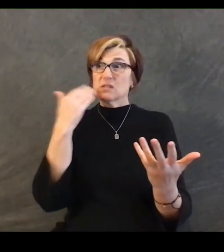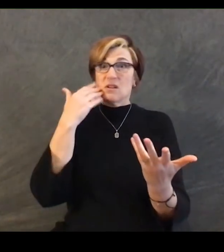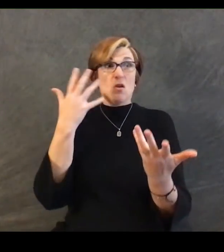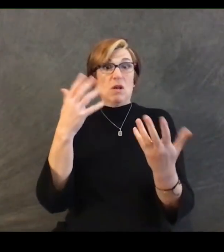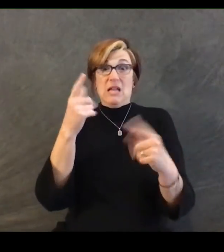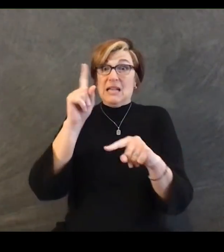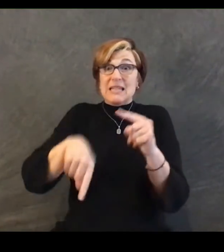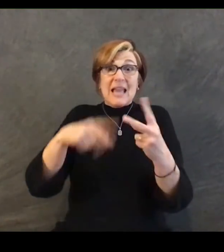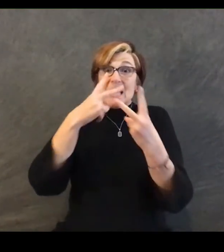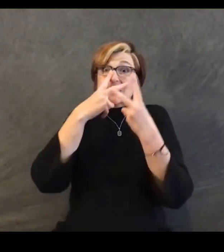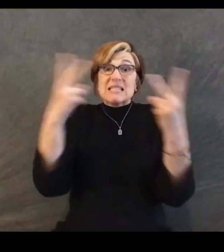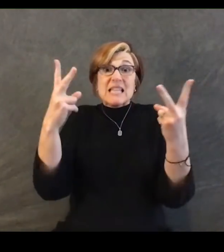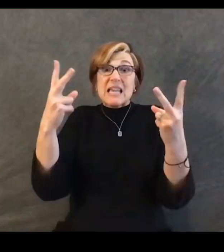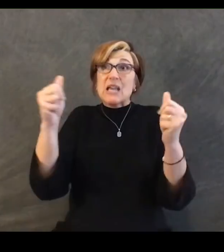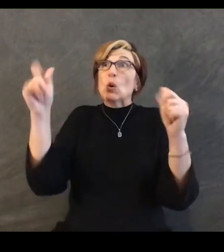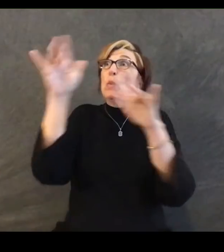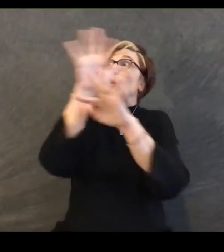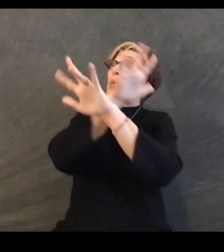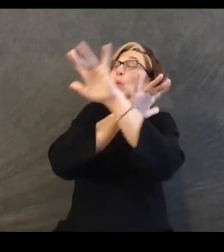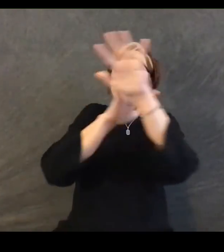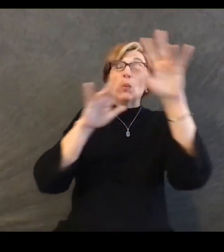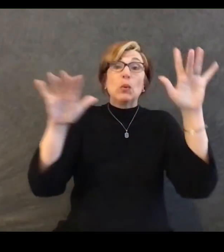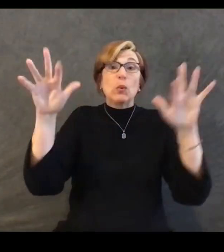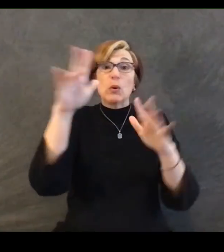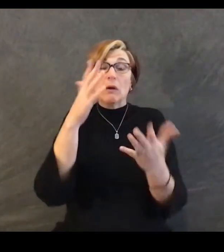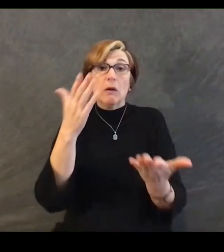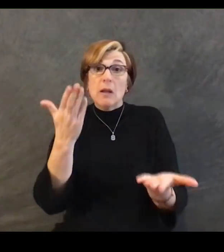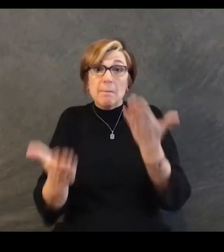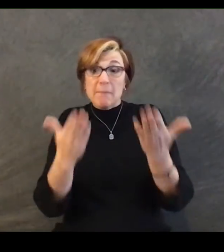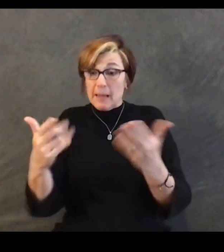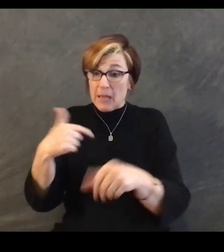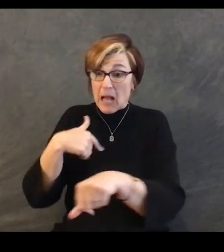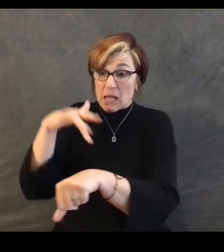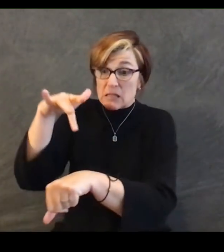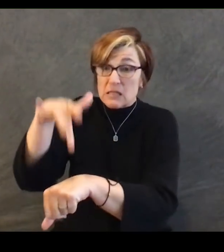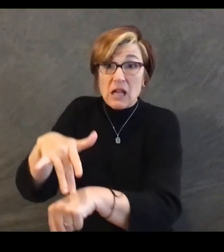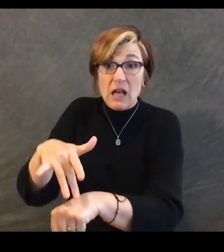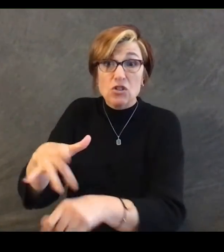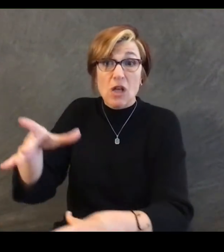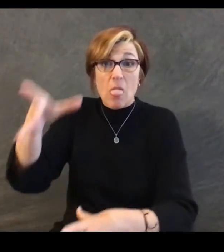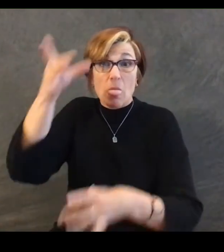what you're touching is it safe and you also see where you have friends that go